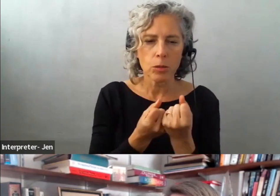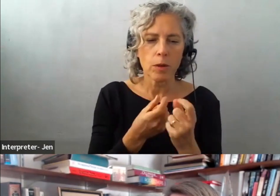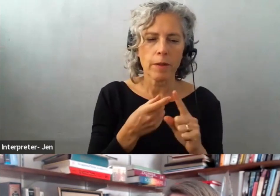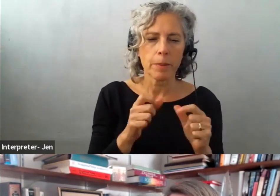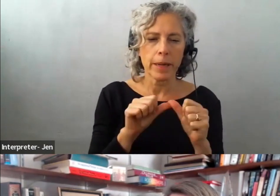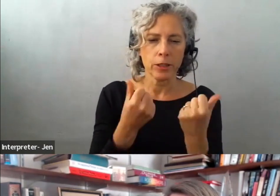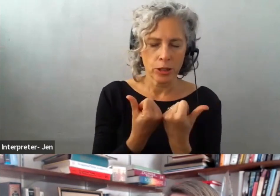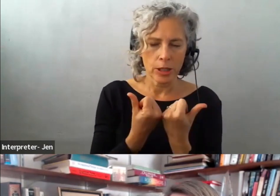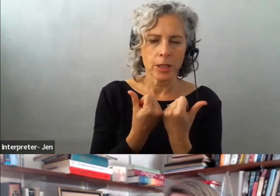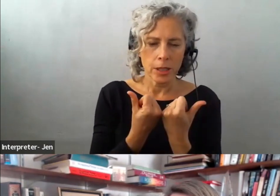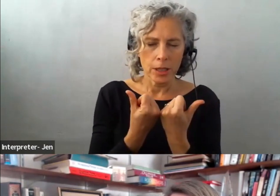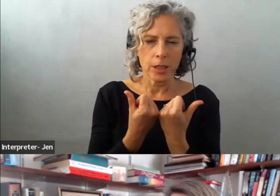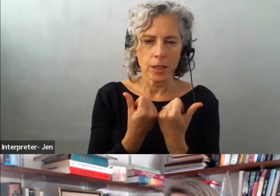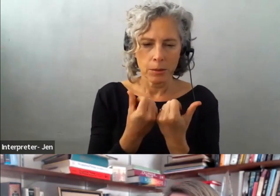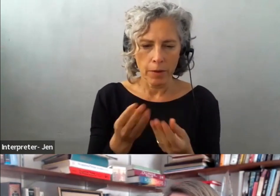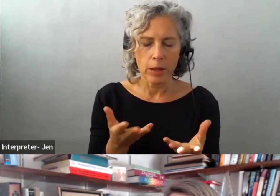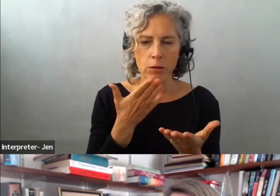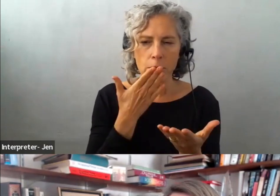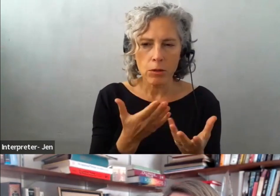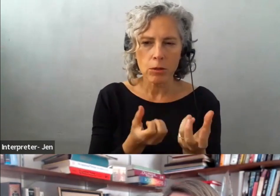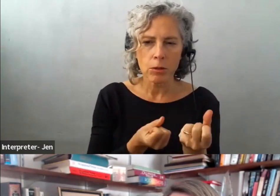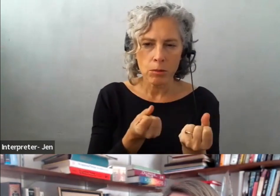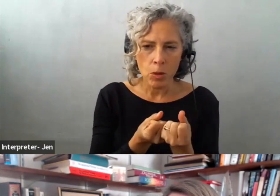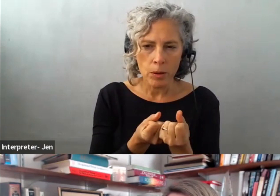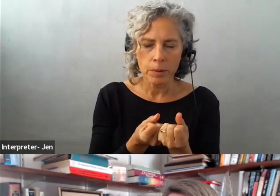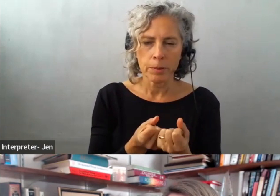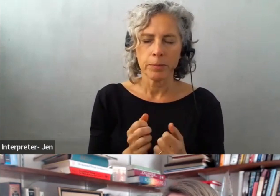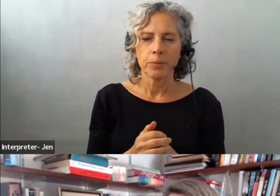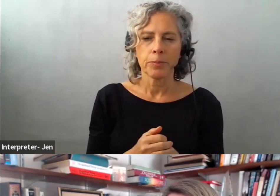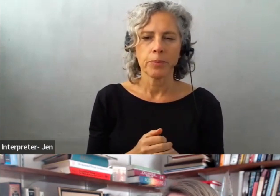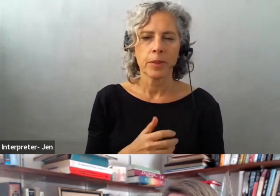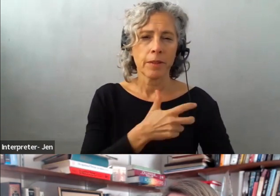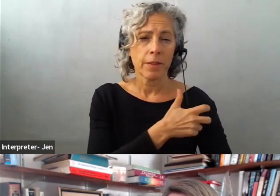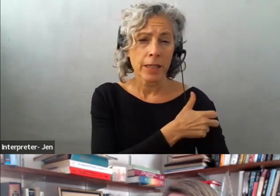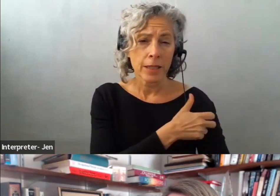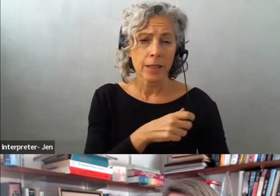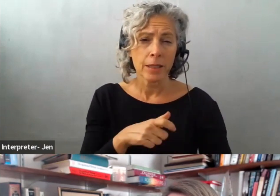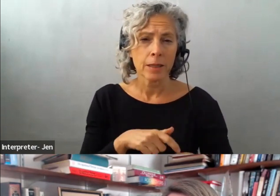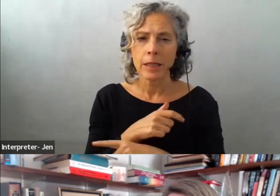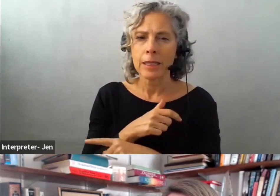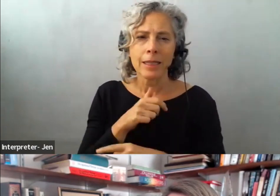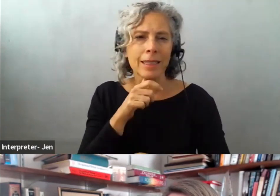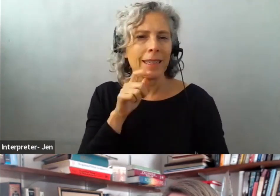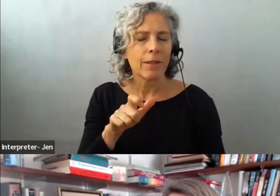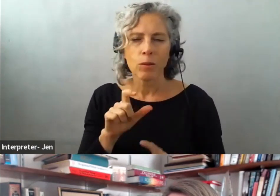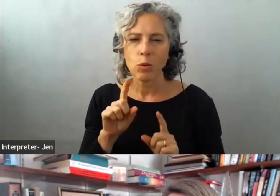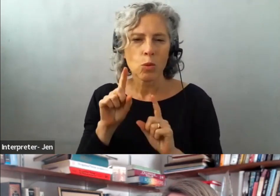that supported him. When it came time for vaccination, he didn't have to go anywhere to get